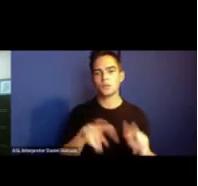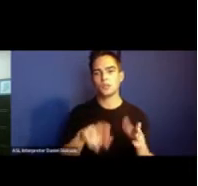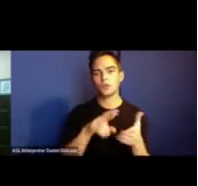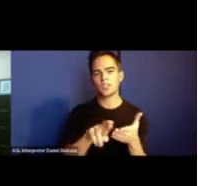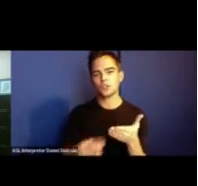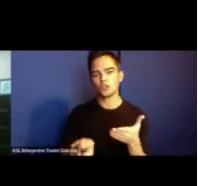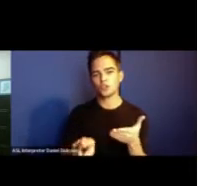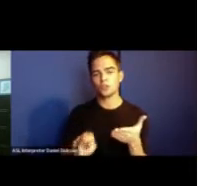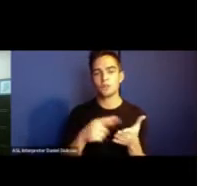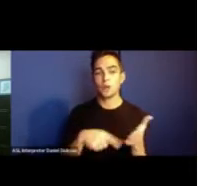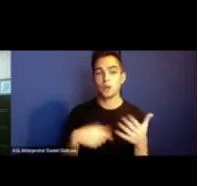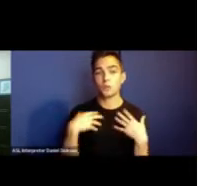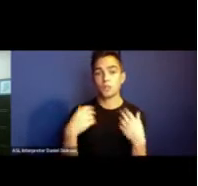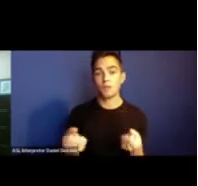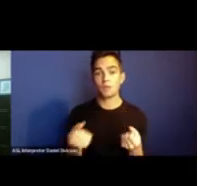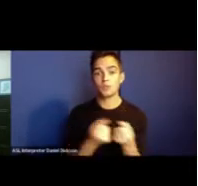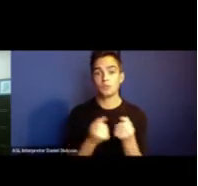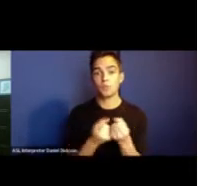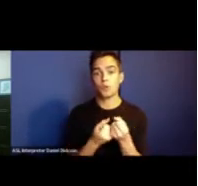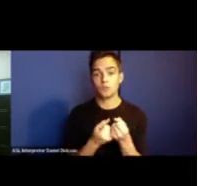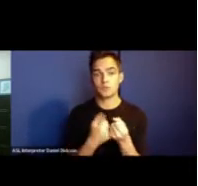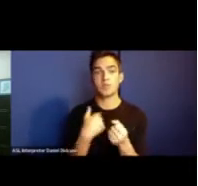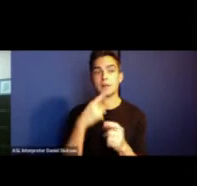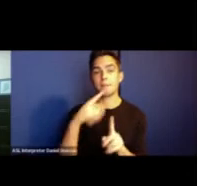of what recovery supports have had positive results. Thank you.